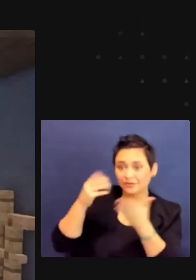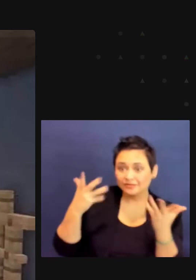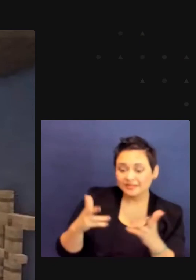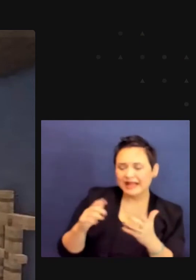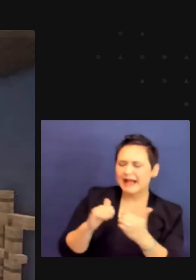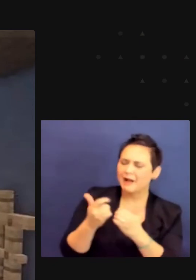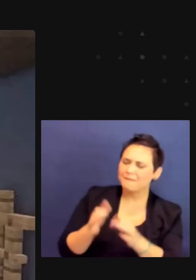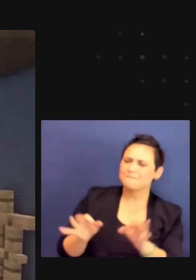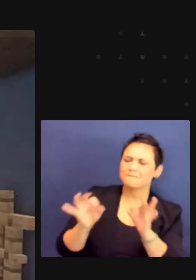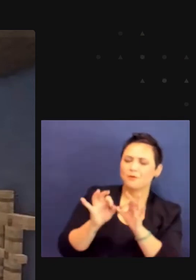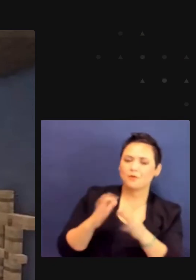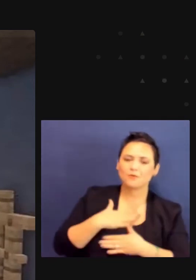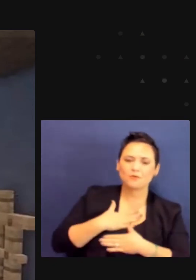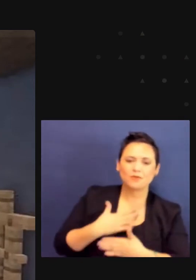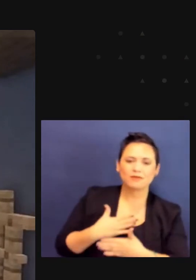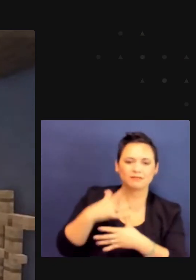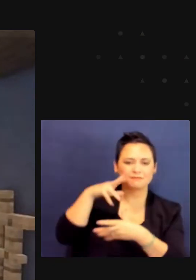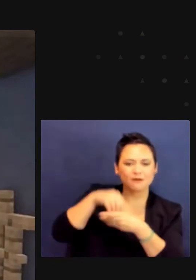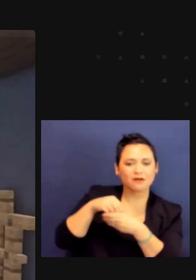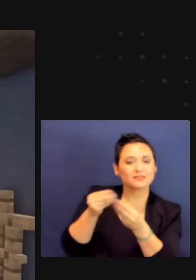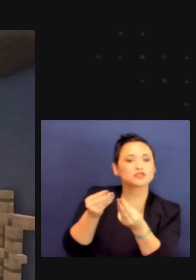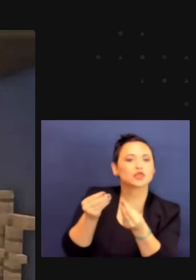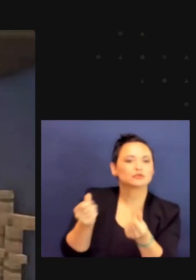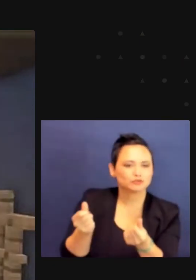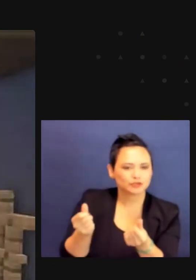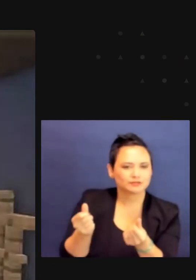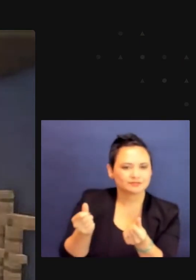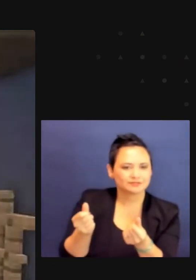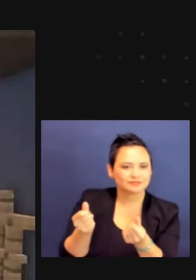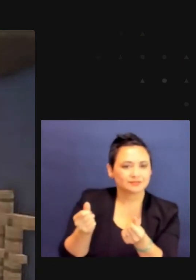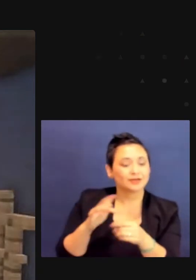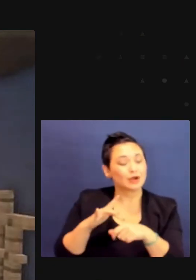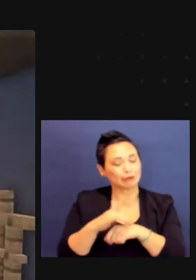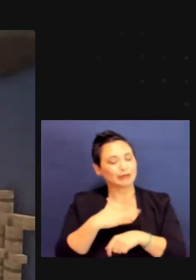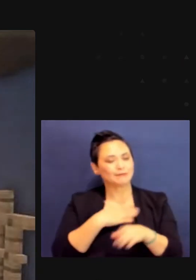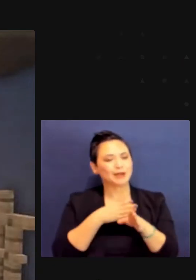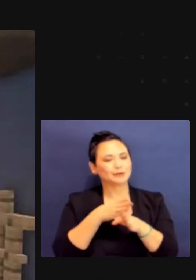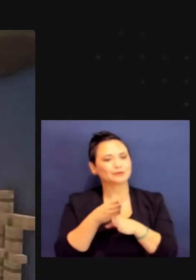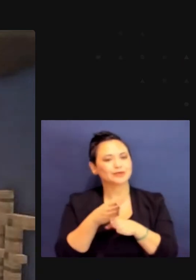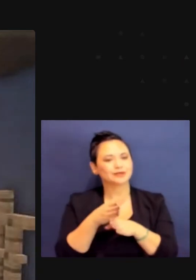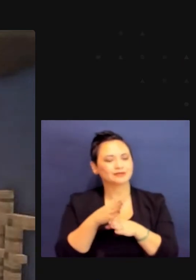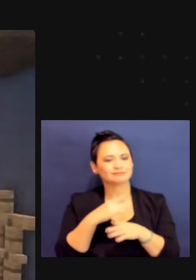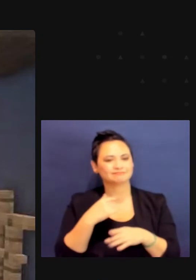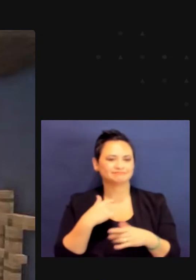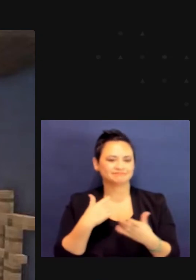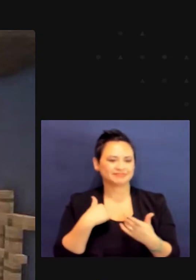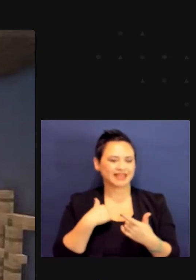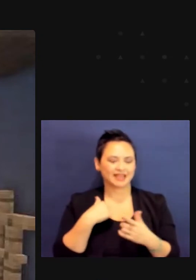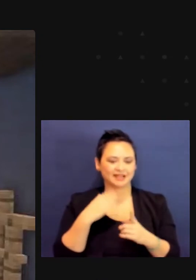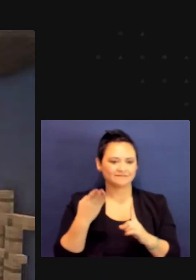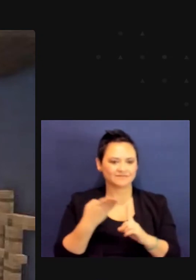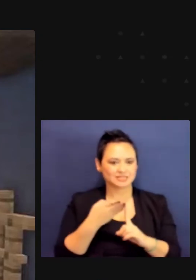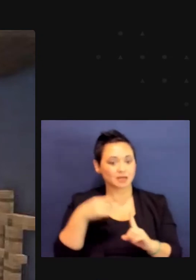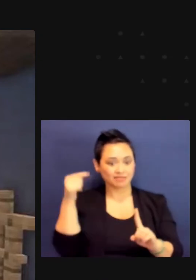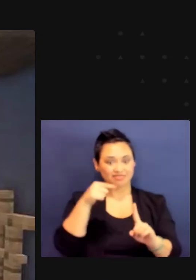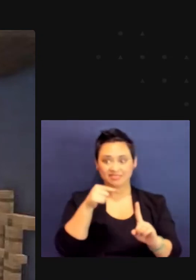Earlier in my career, I was convinced that, you know, just pointing out the problems was enough. That there was someone else who was magically gonna take the baton